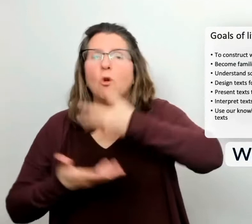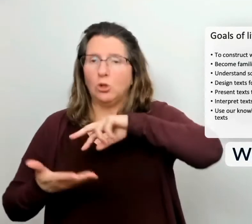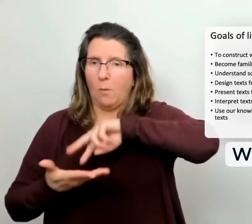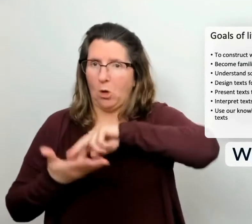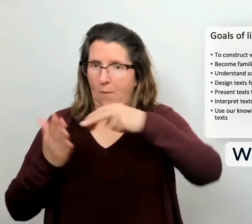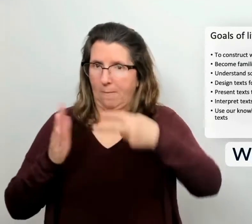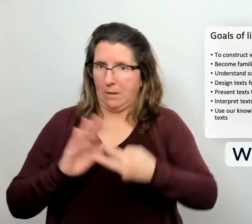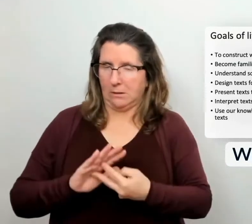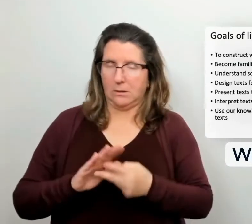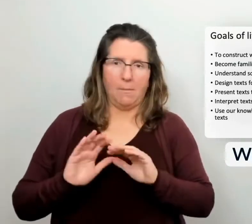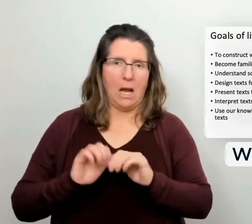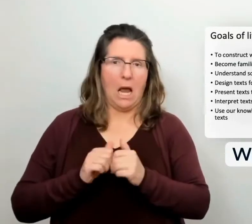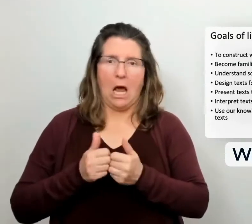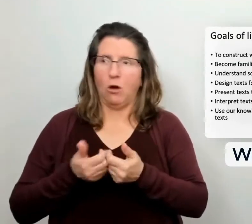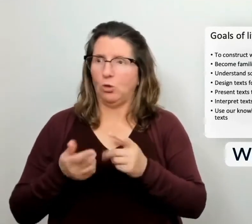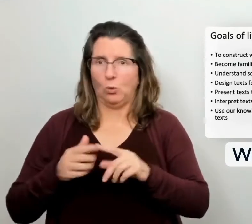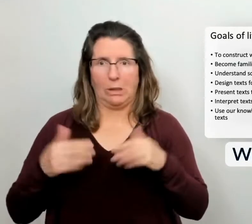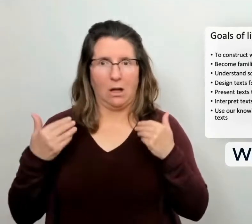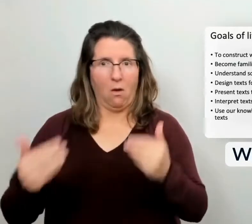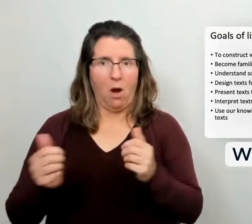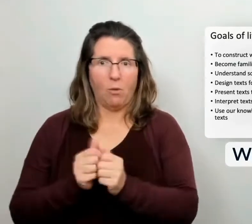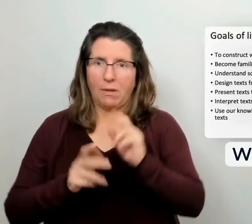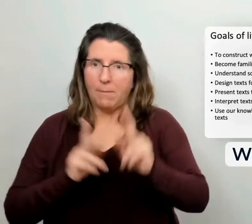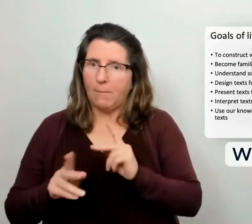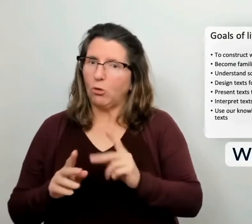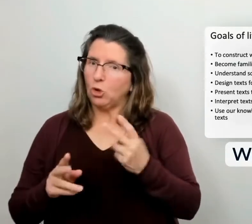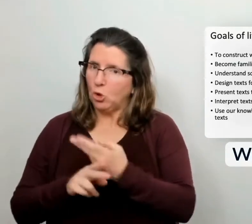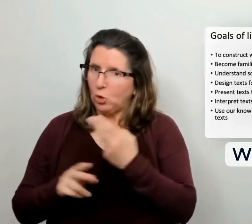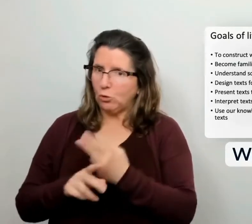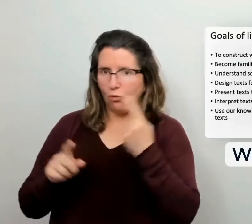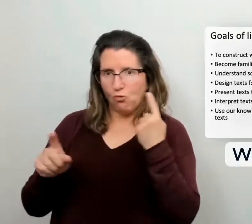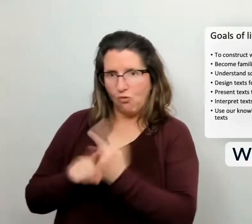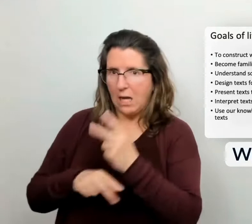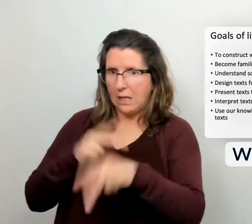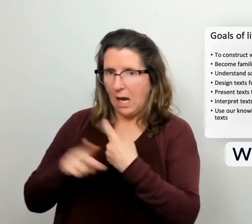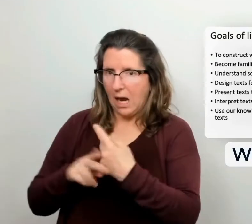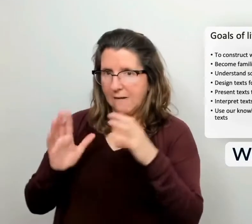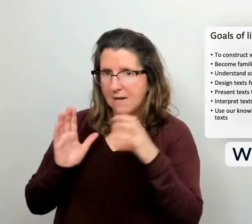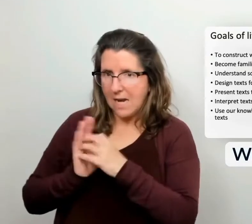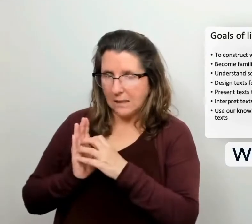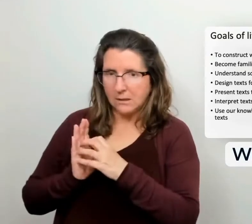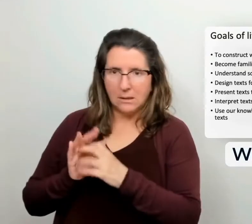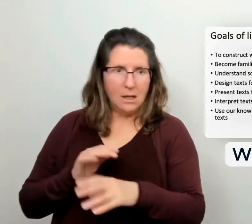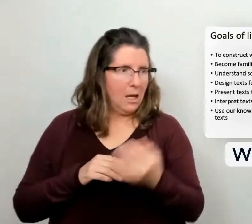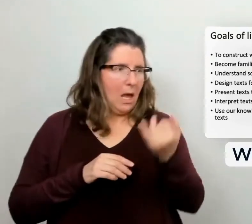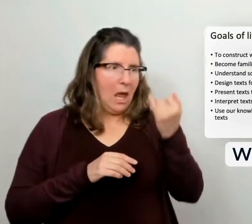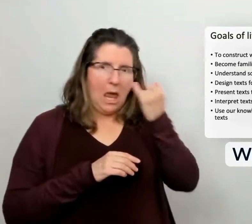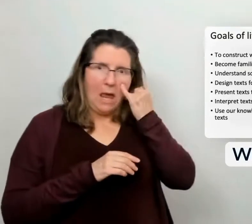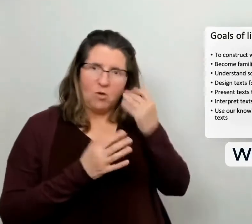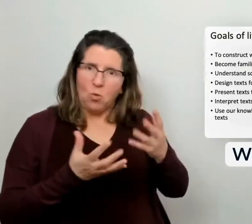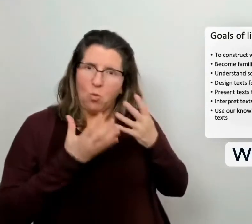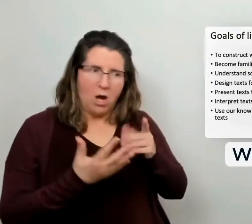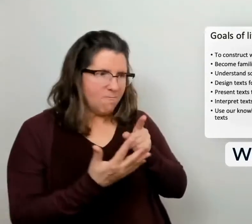The text will have a social purpose. Is the goal to help people to get along with one another, then a certain text will be used.